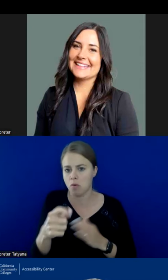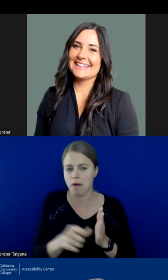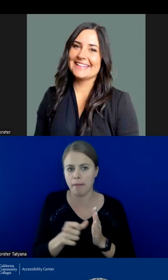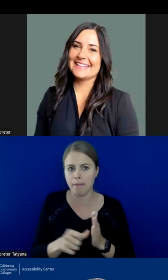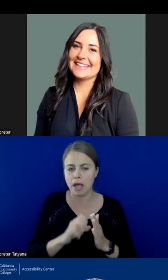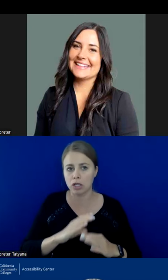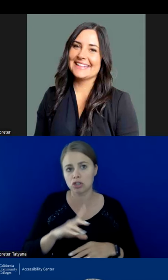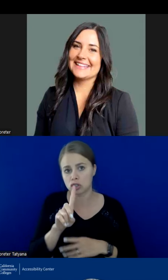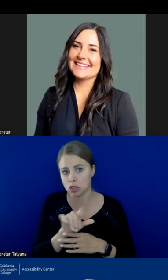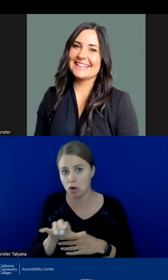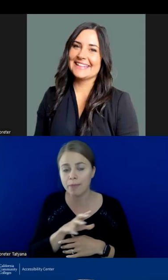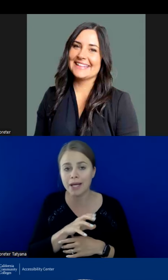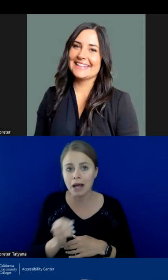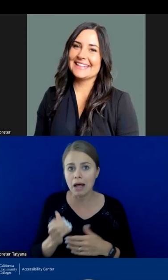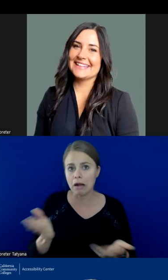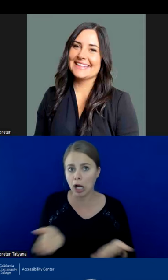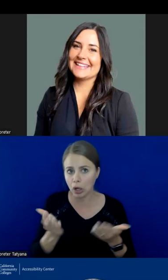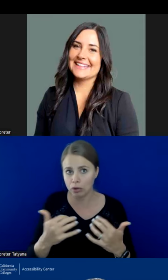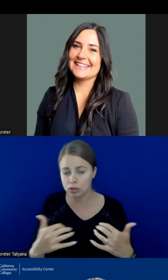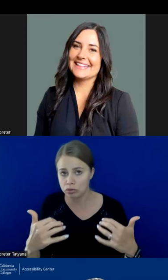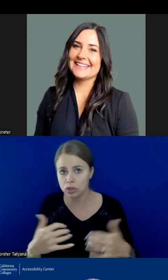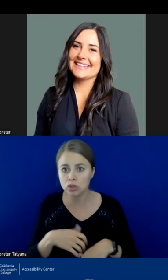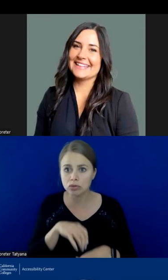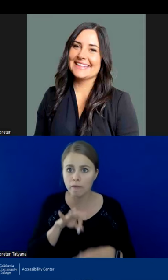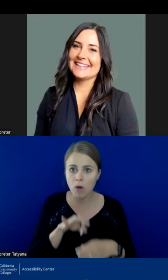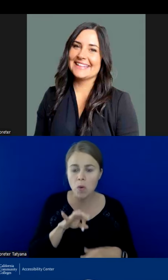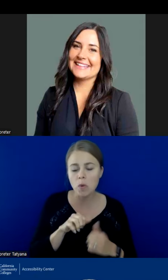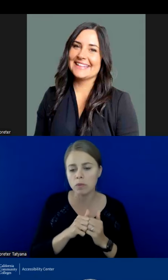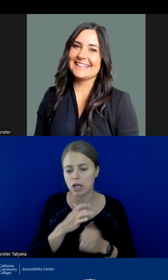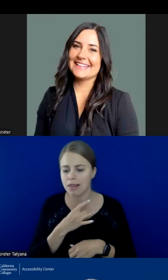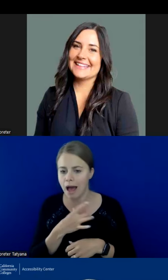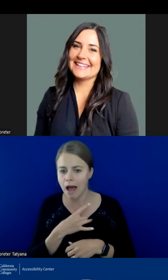And I encourage the audience to vote for that, put some likes, put some hearts.